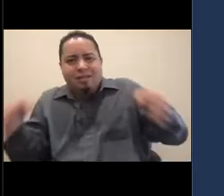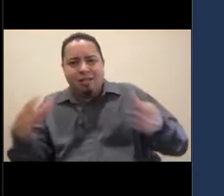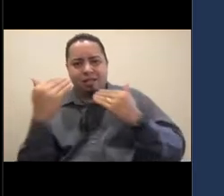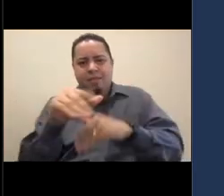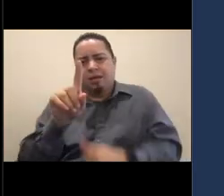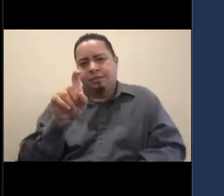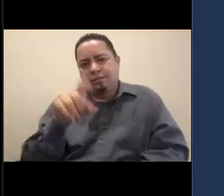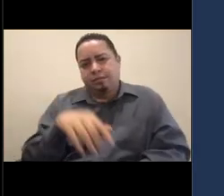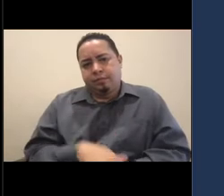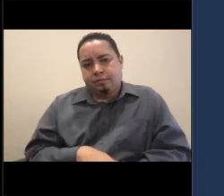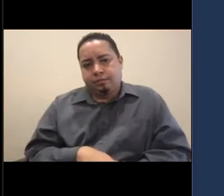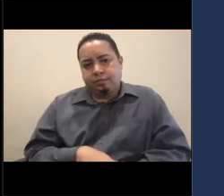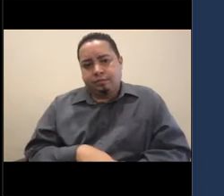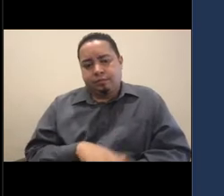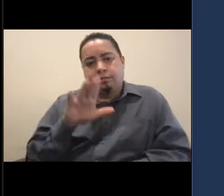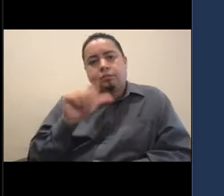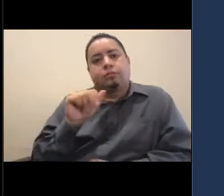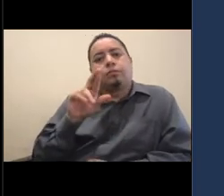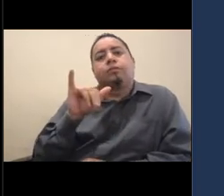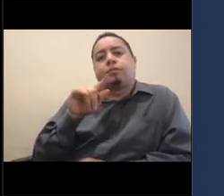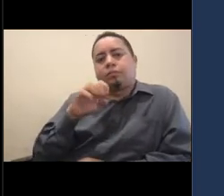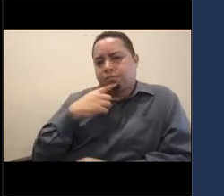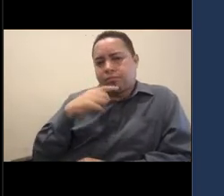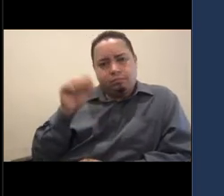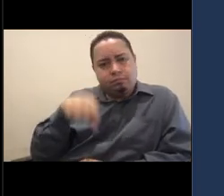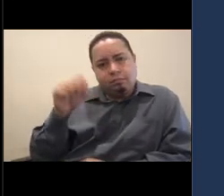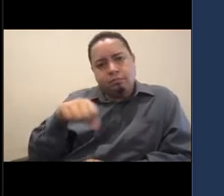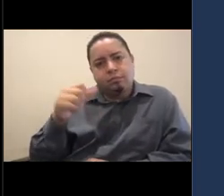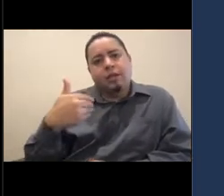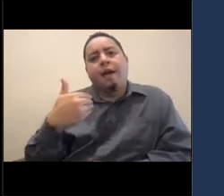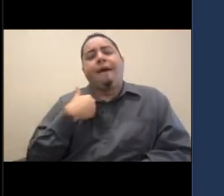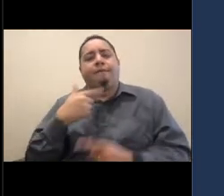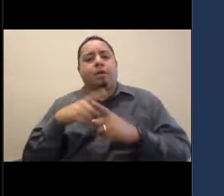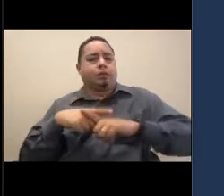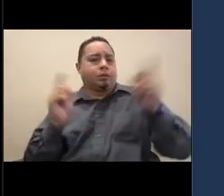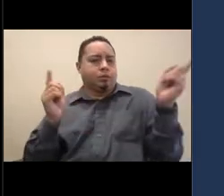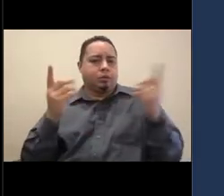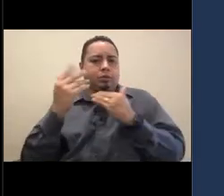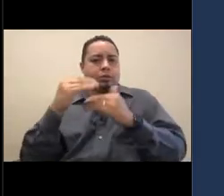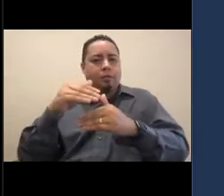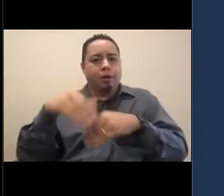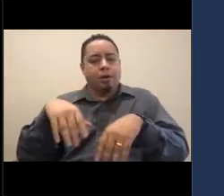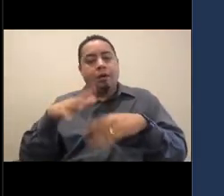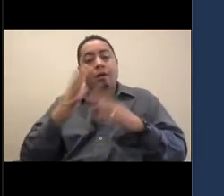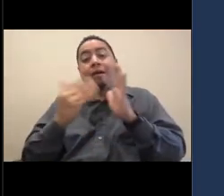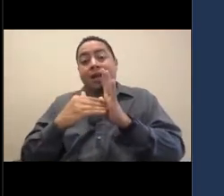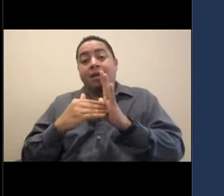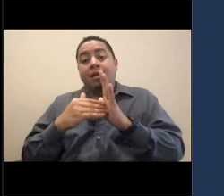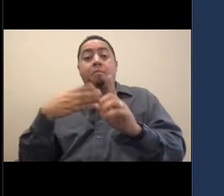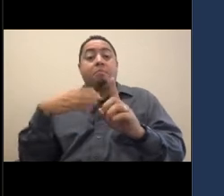Yes, I would say they always kind of look back and see specifically on which body of water. Again, they have to have cold, clean water,